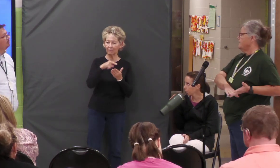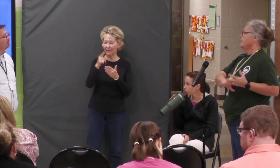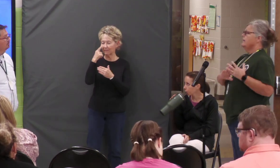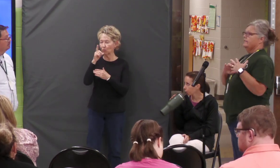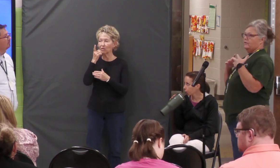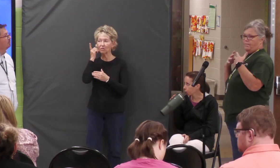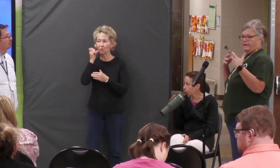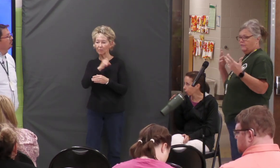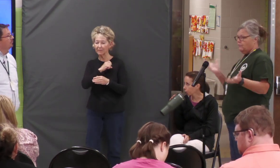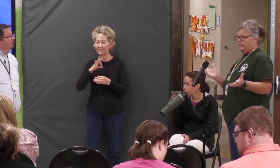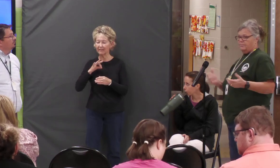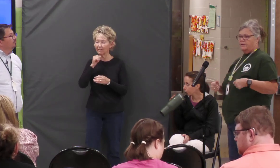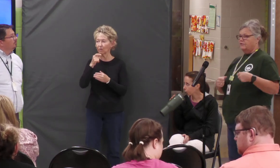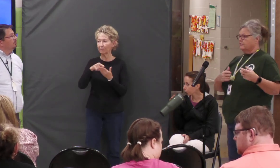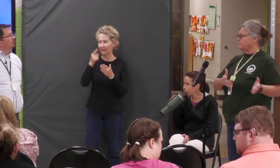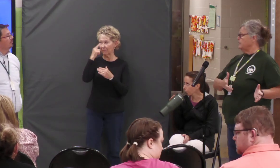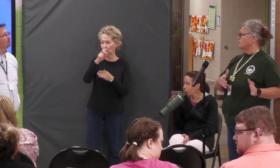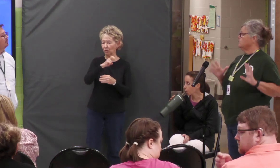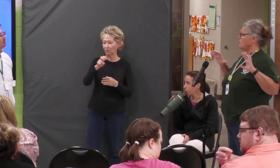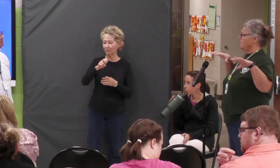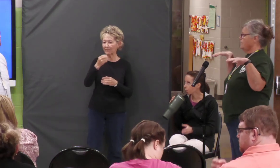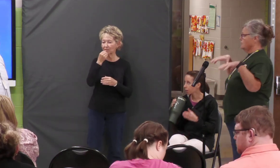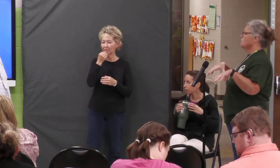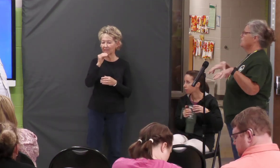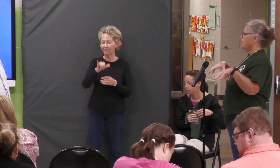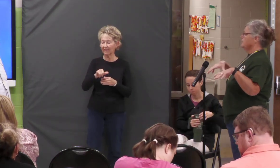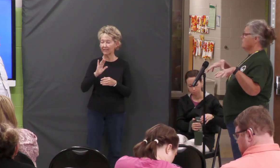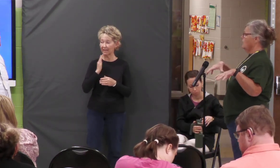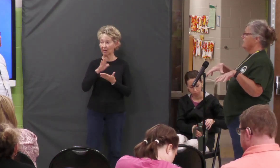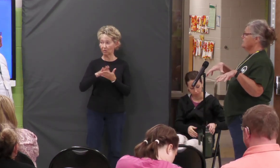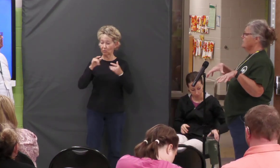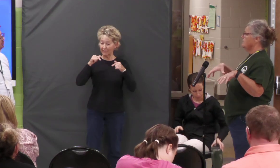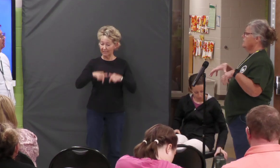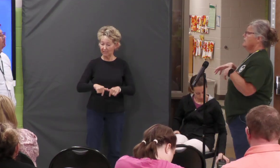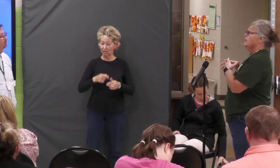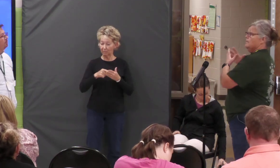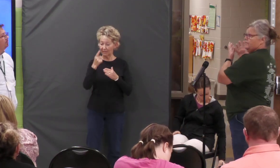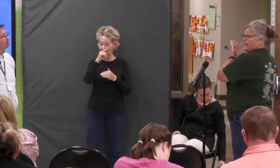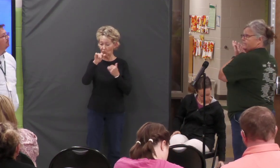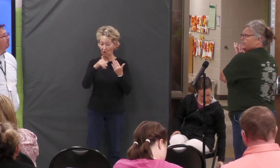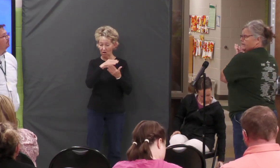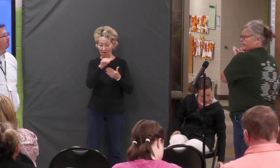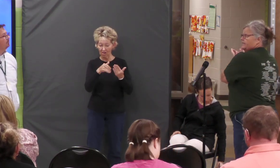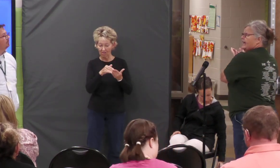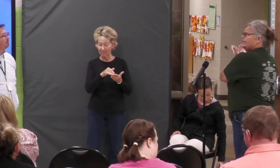staff they don't pay for transportation, meals, our school pays all that stuff sure that money that